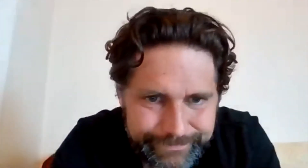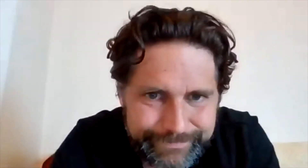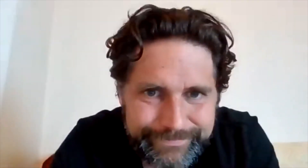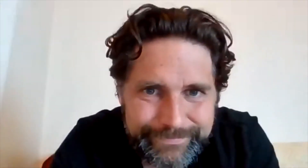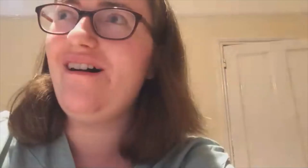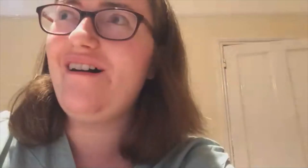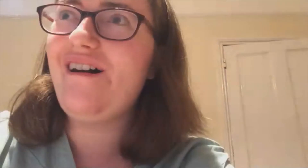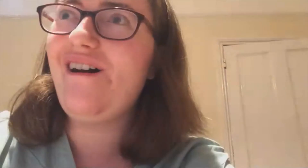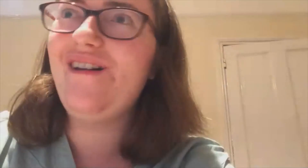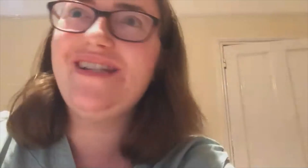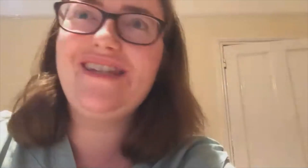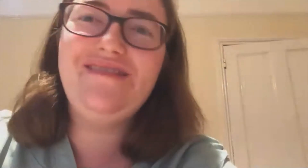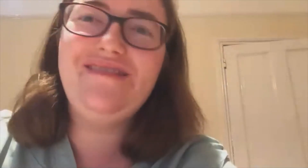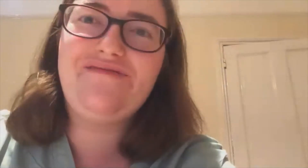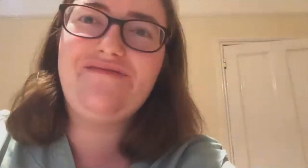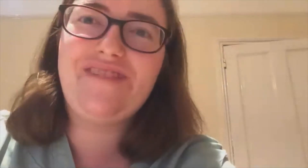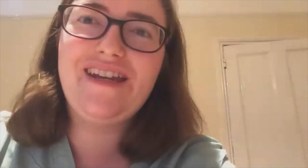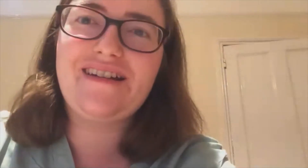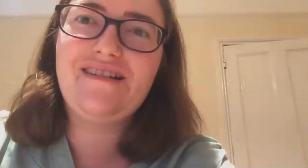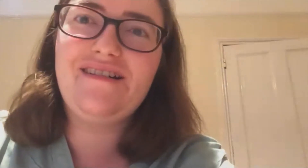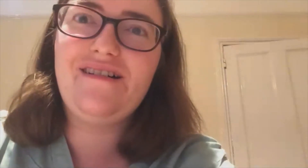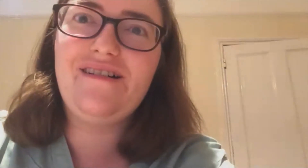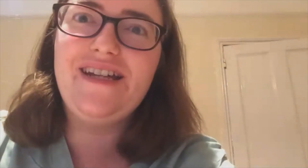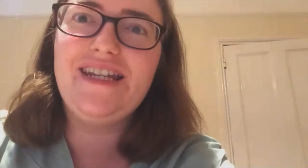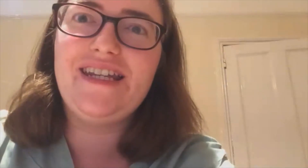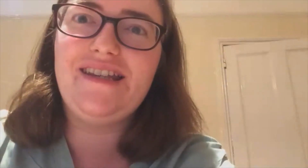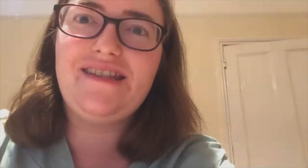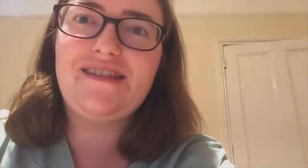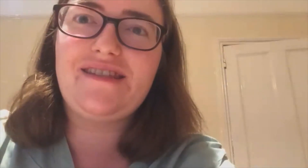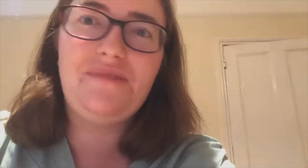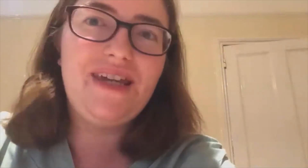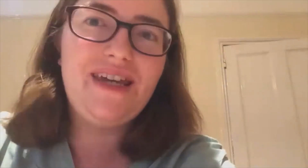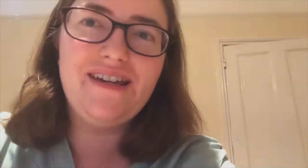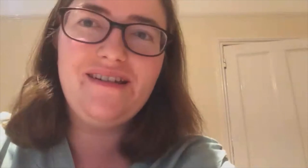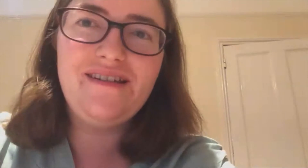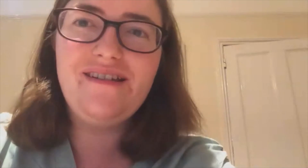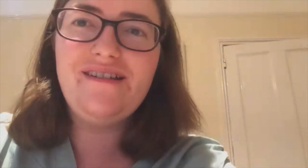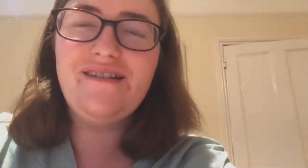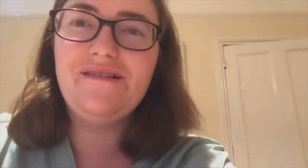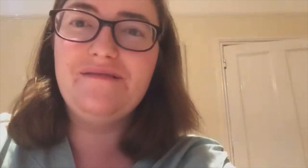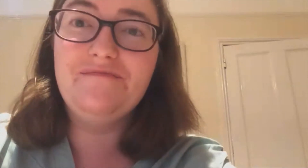Er - I didn't think I needed to be here. Erm -